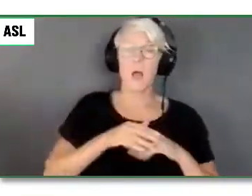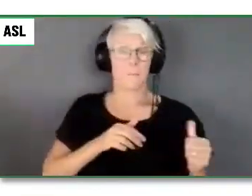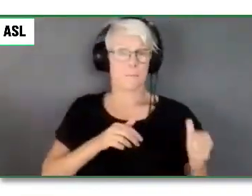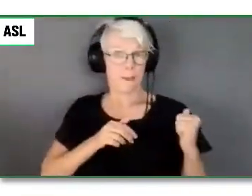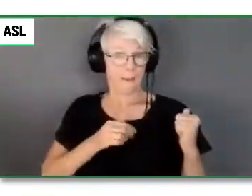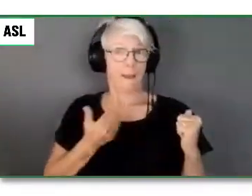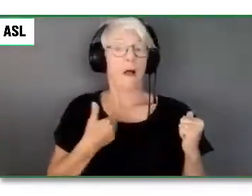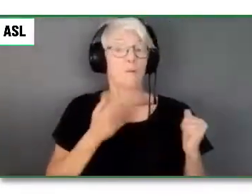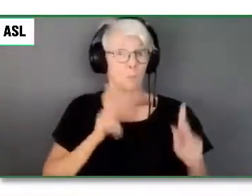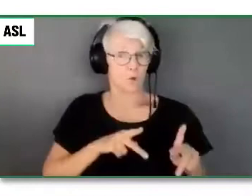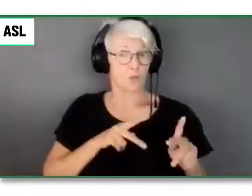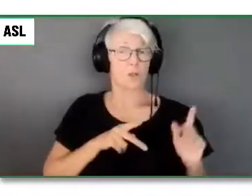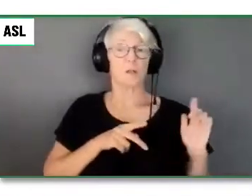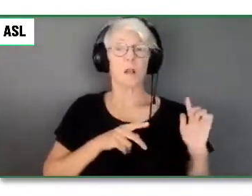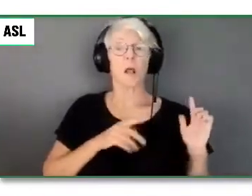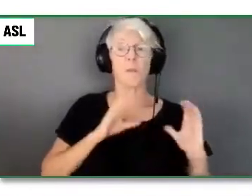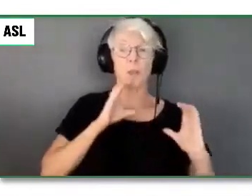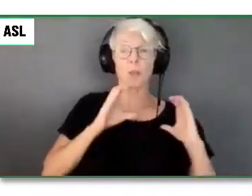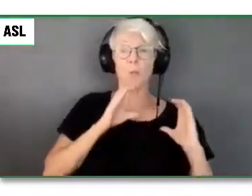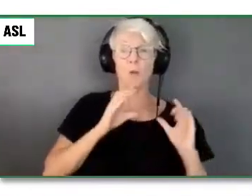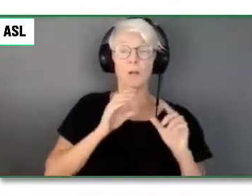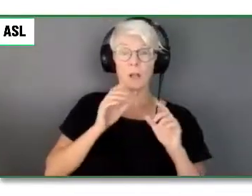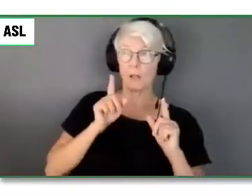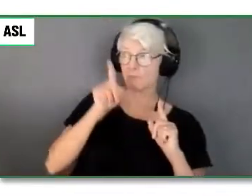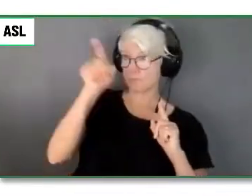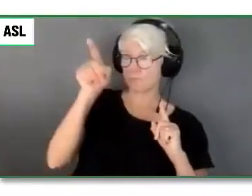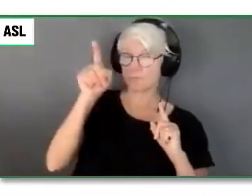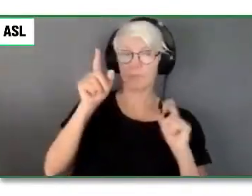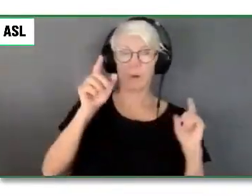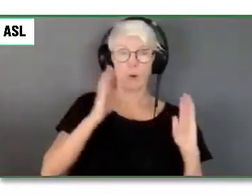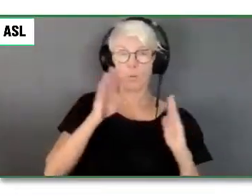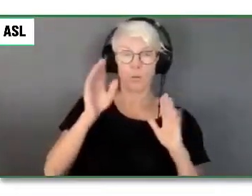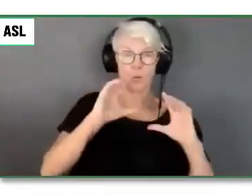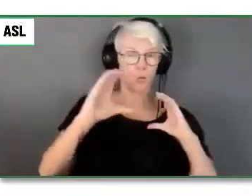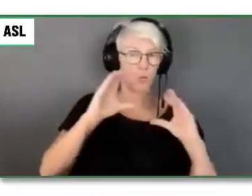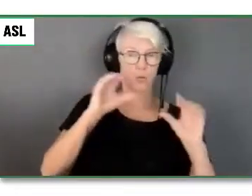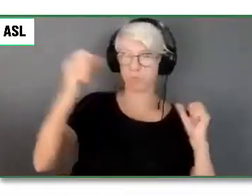down to the parking lot safely. The wheelchair was designed by former